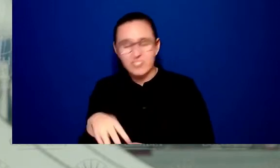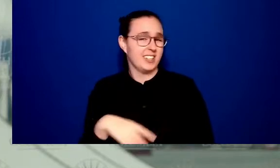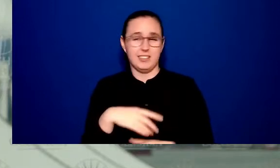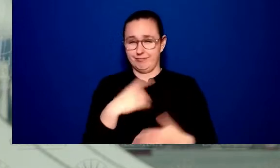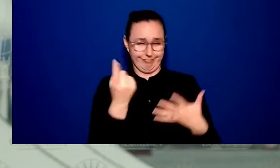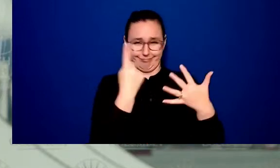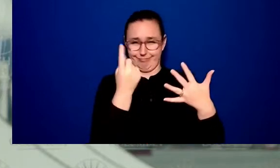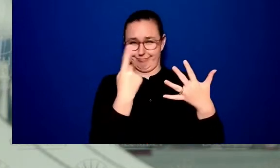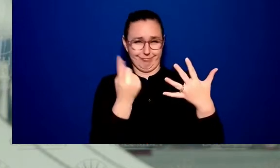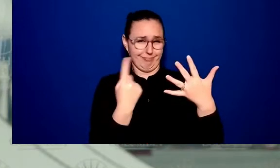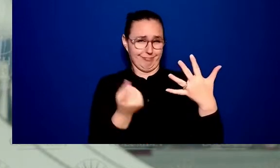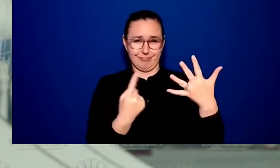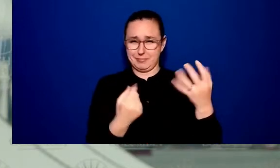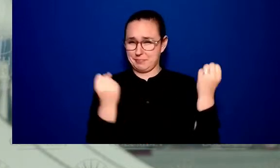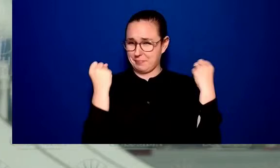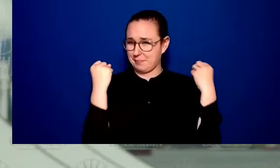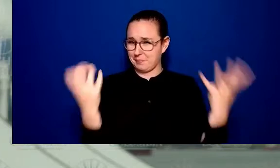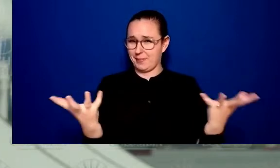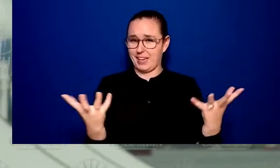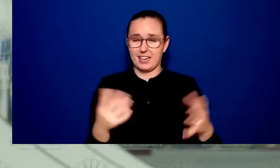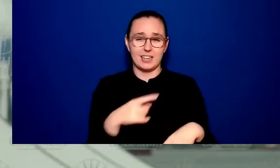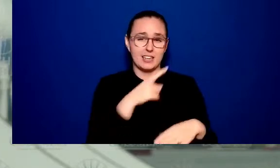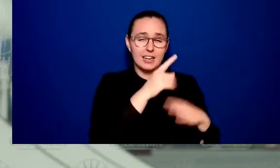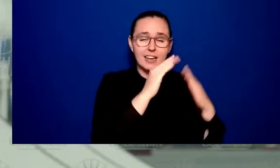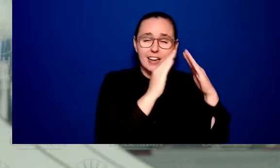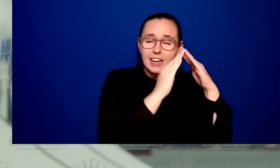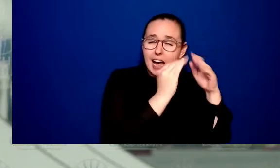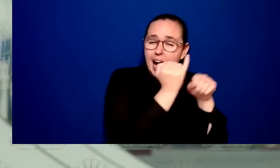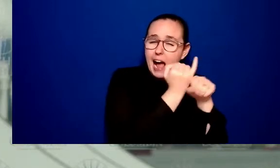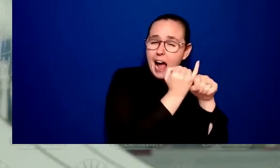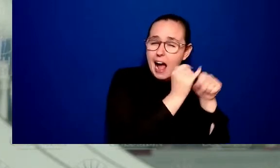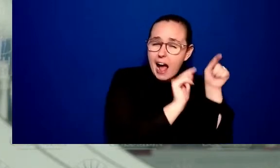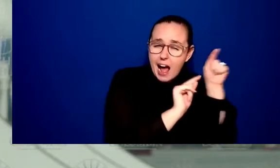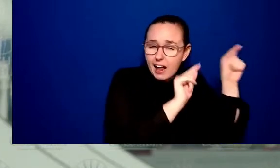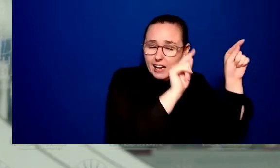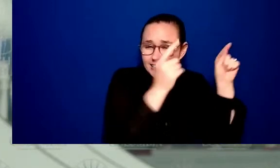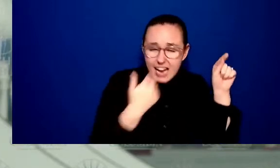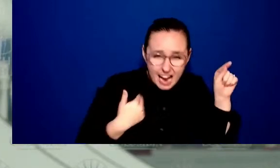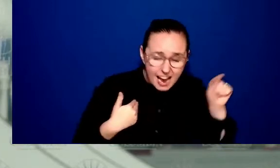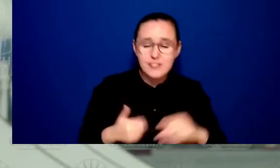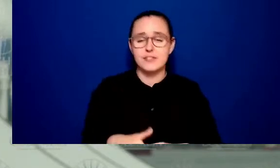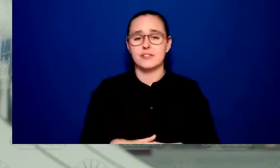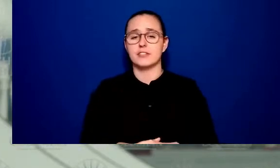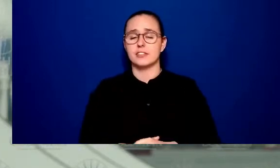high degree of the Haida Gwai Hospital and Health Centre. I